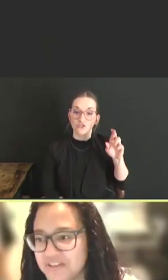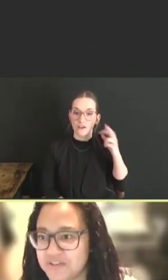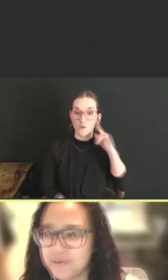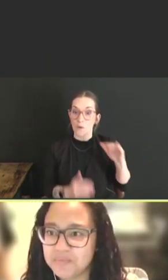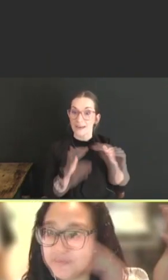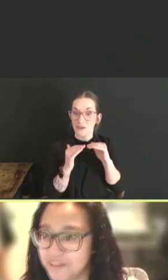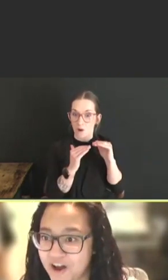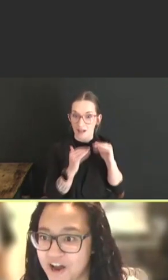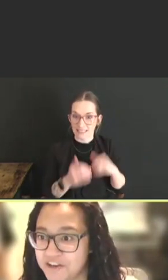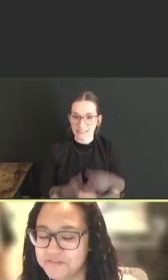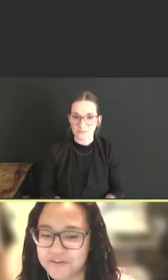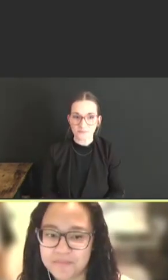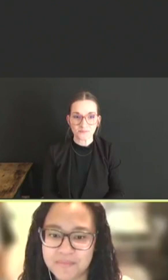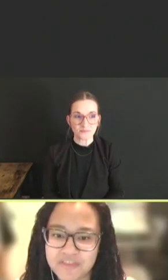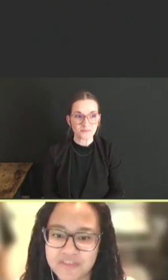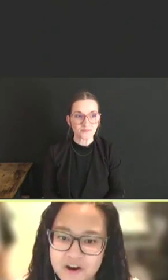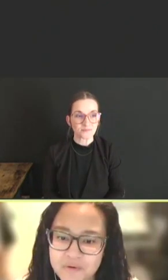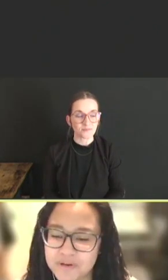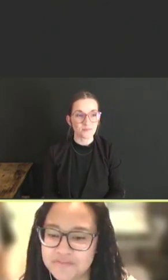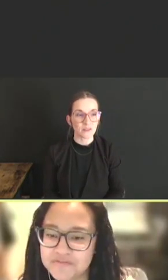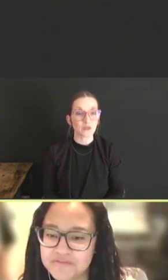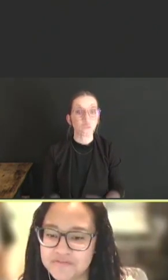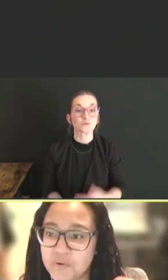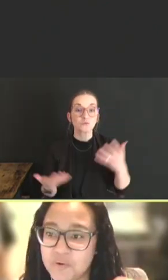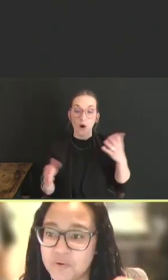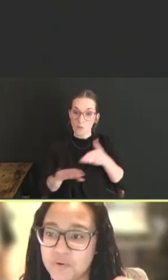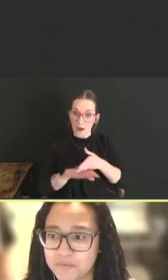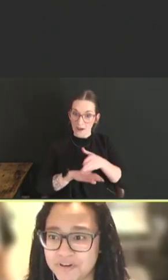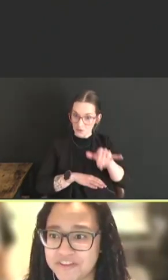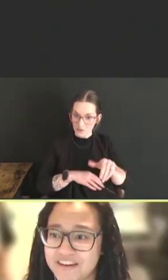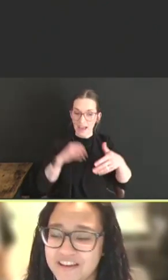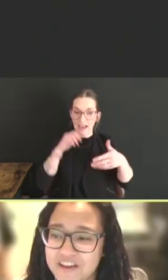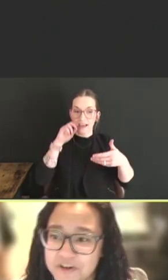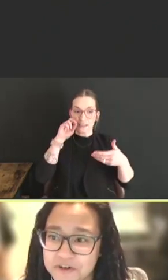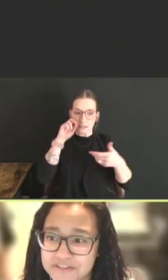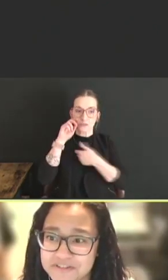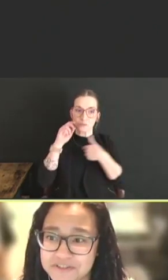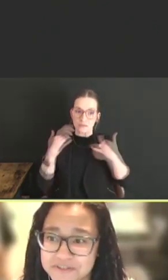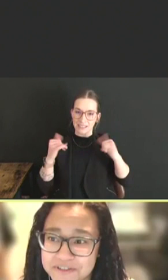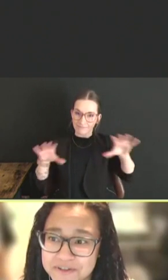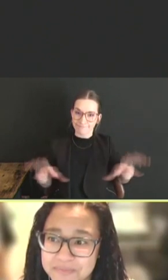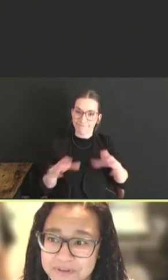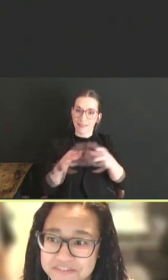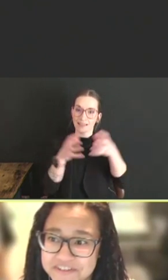So moving on, from there, we've done quite a bit of work that certainly couldn't be fit